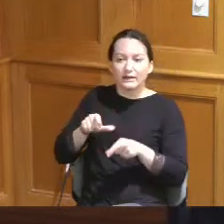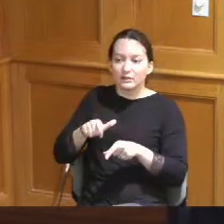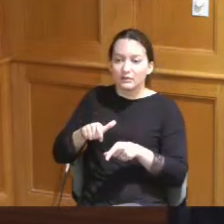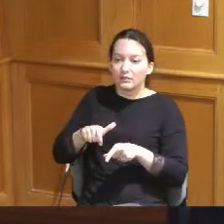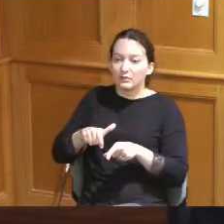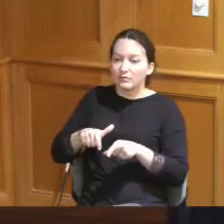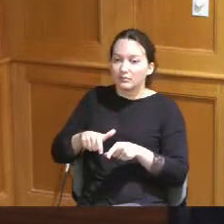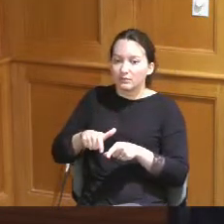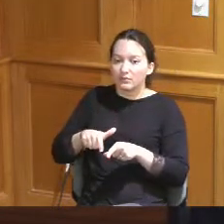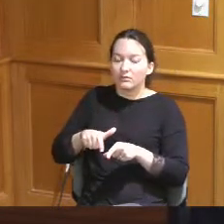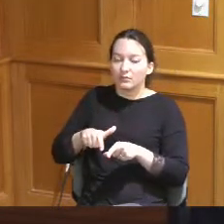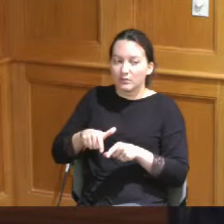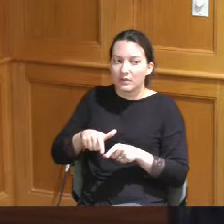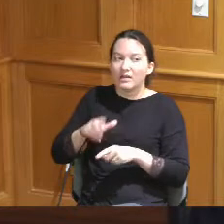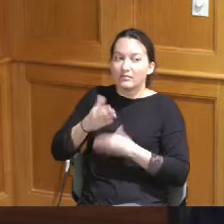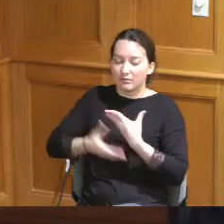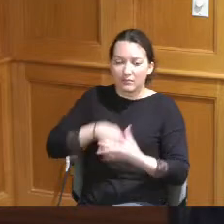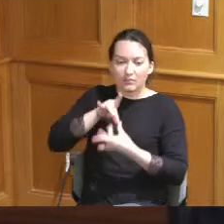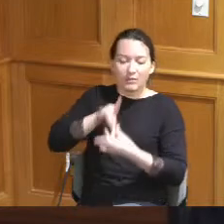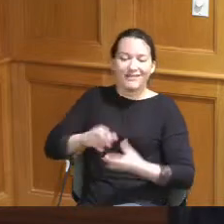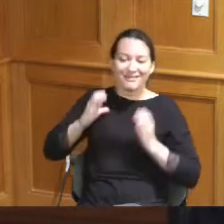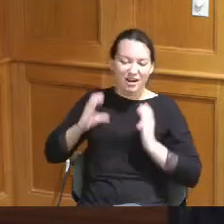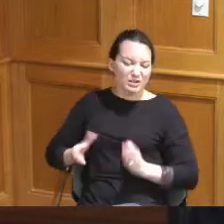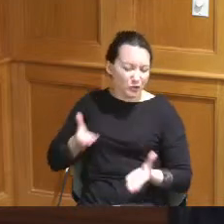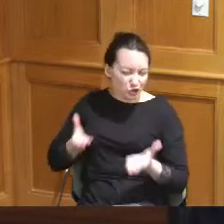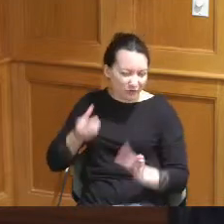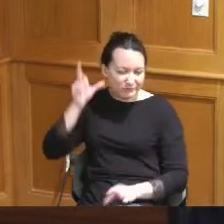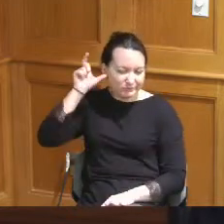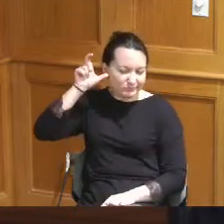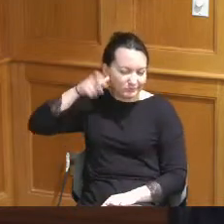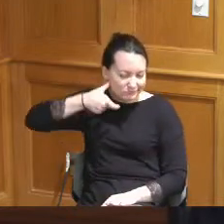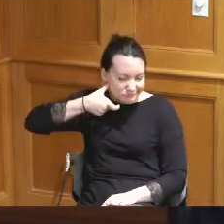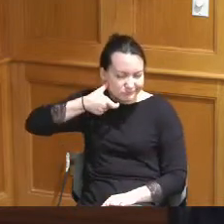more to the point if you're doing anything related to customer service I know Andy Knapp the Director